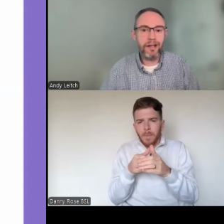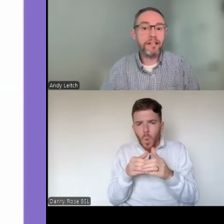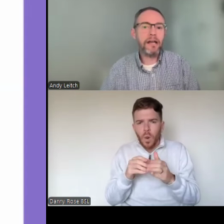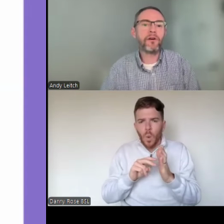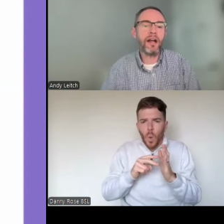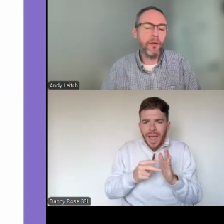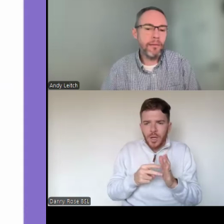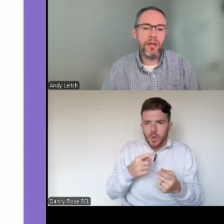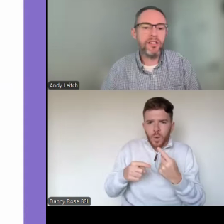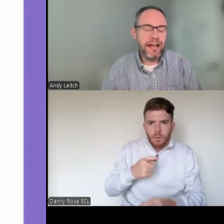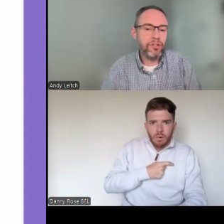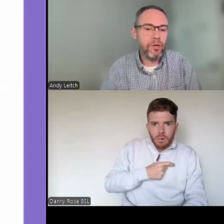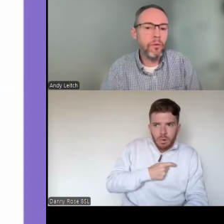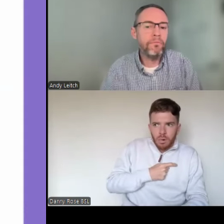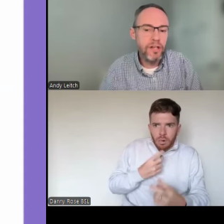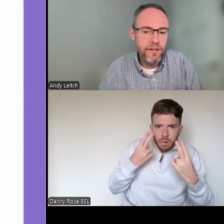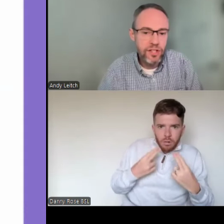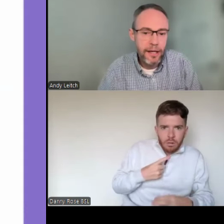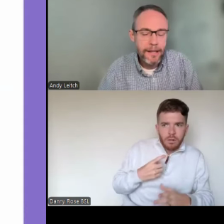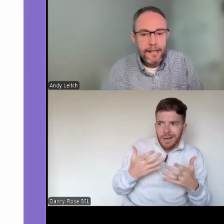the idea of creating a website because they haven't done one previously.